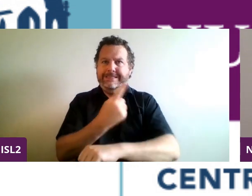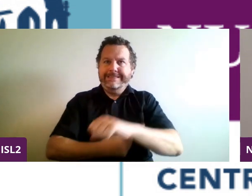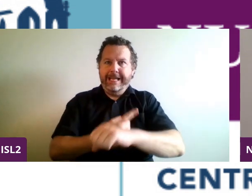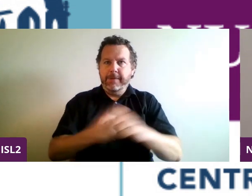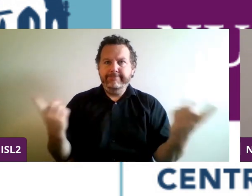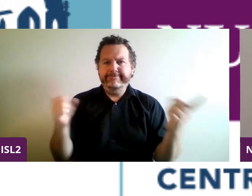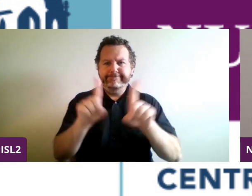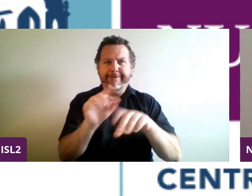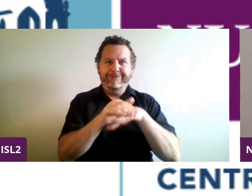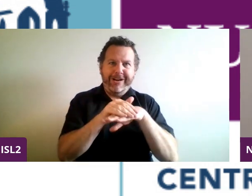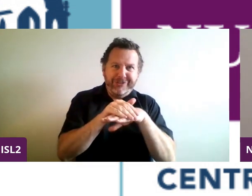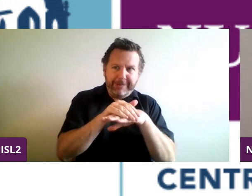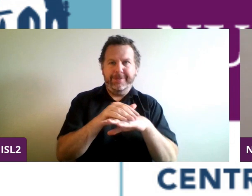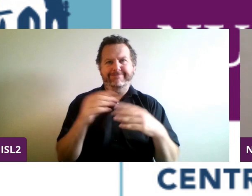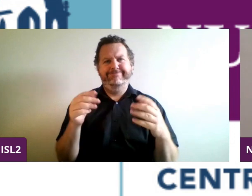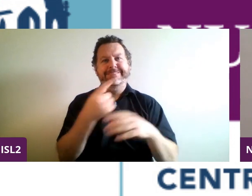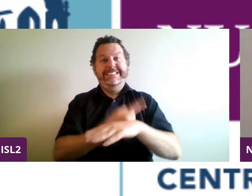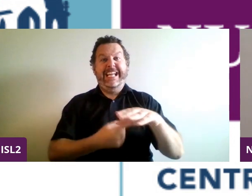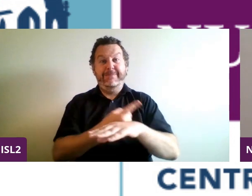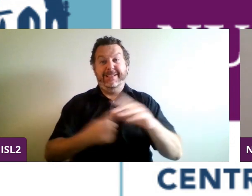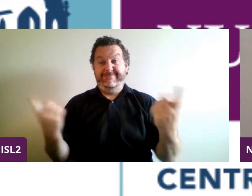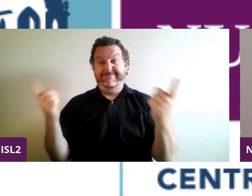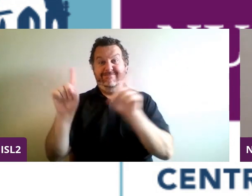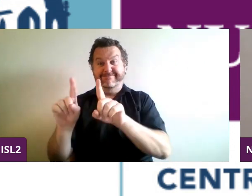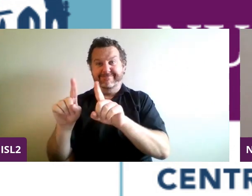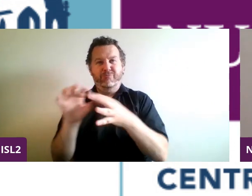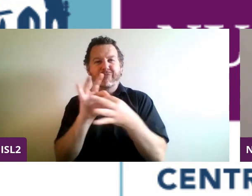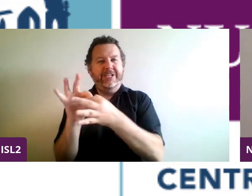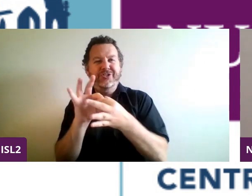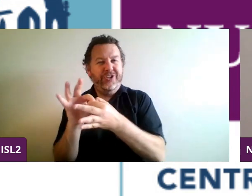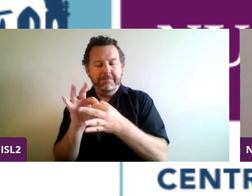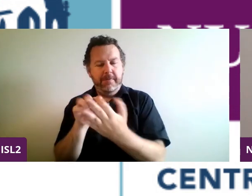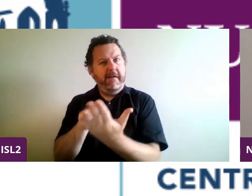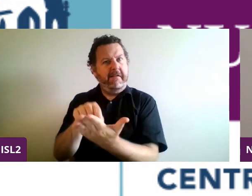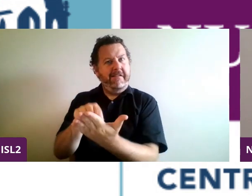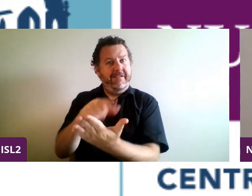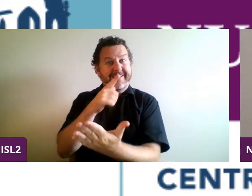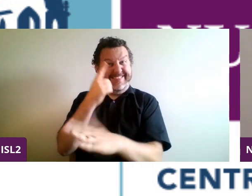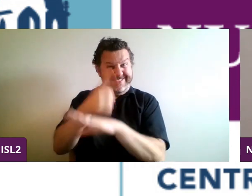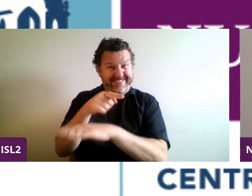Those two persons are really important people within the